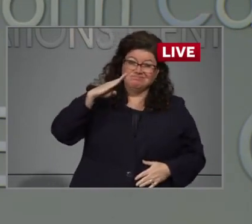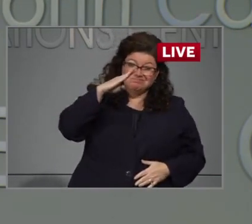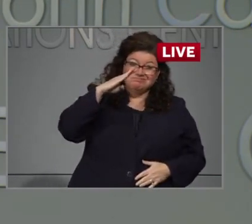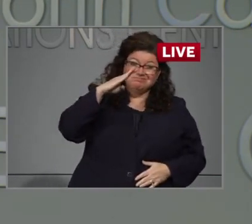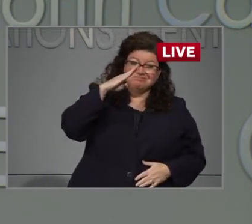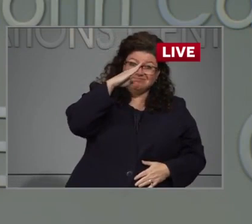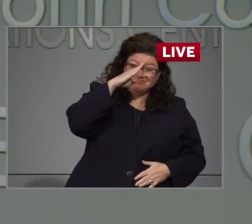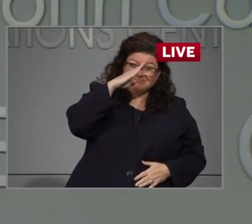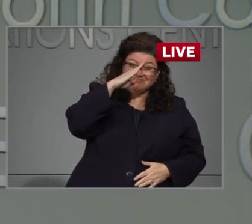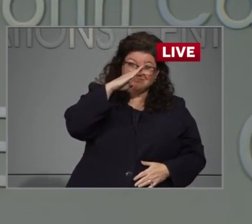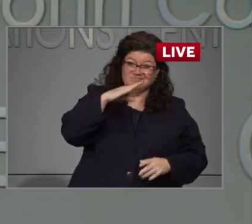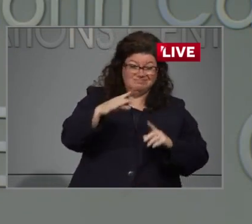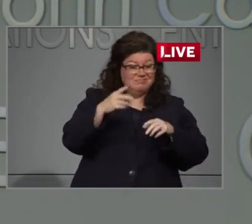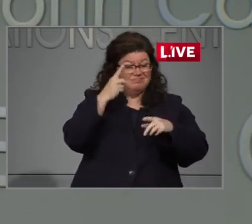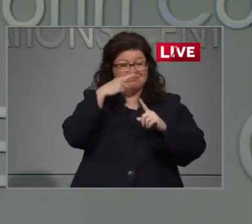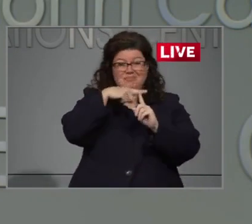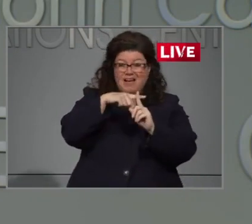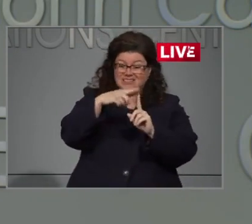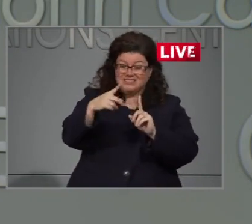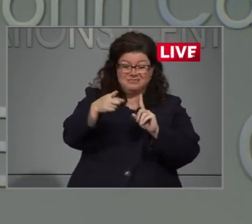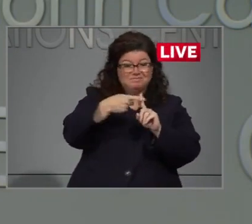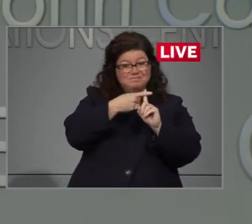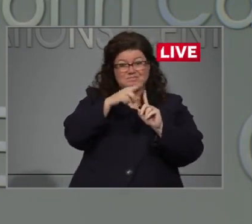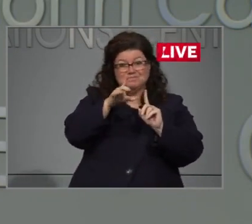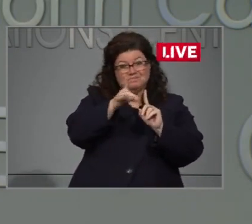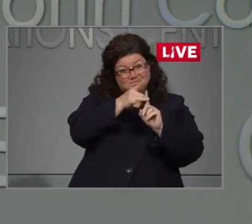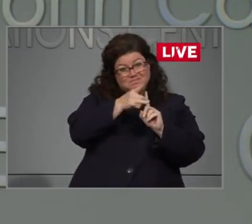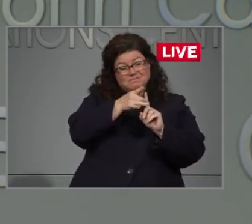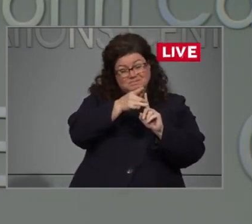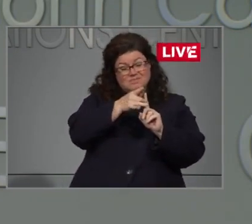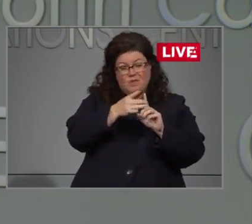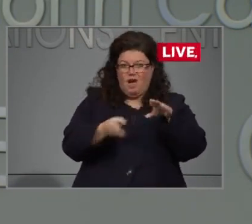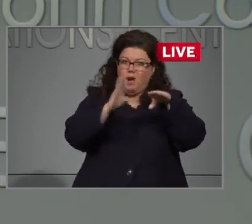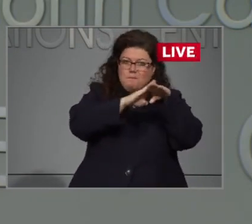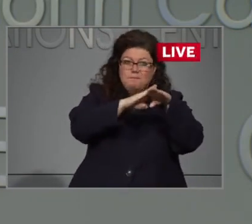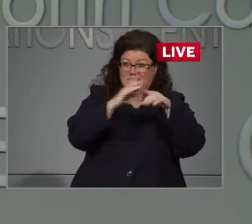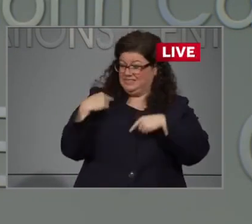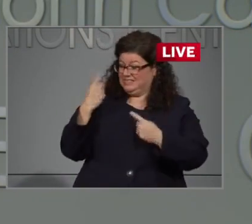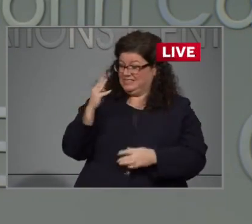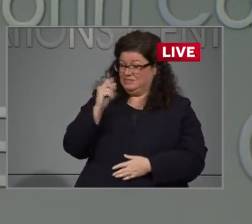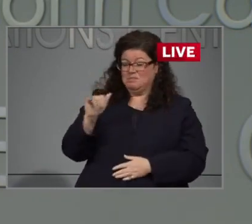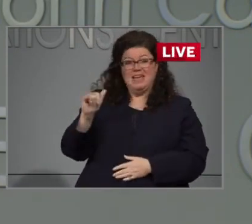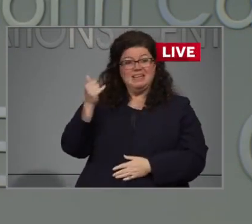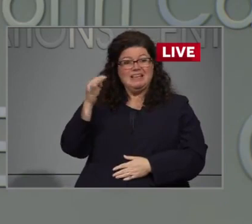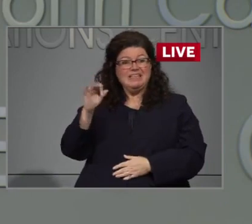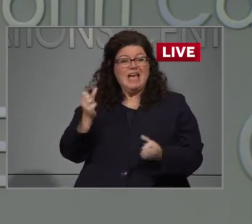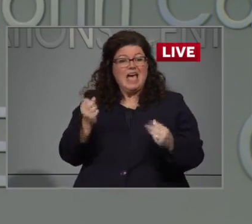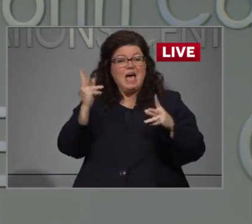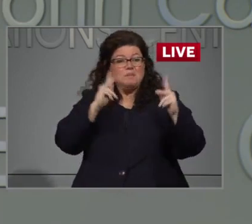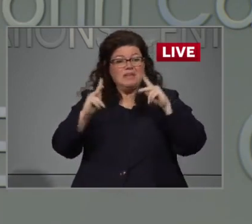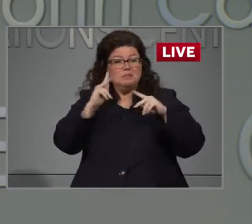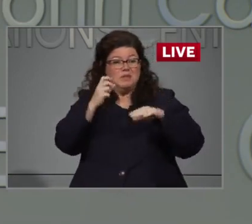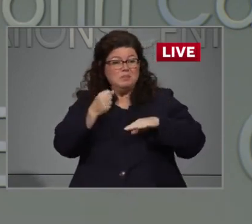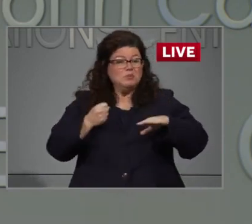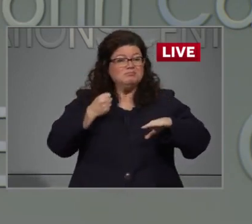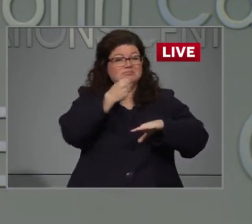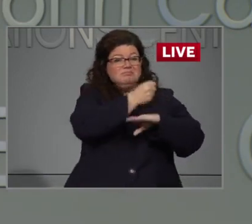DAILY CASE COUNTS HAVE GONE UP. THE PERCENT OF TEST RETURNING POSITIVE HAS STAYED HIGH.